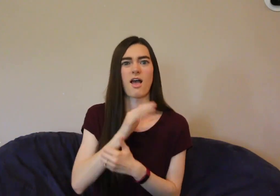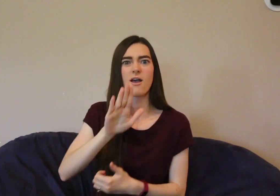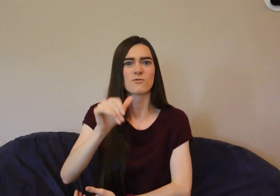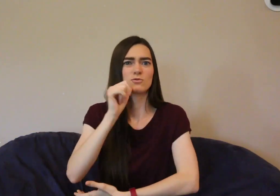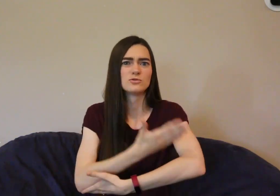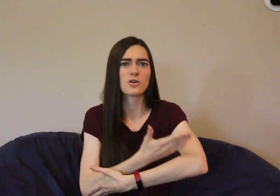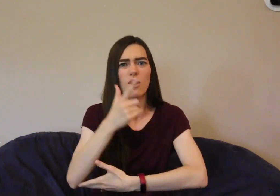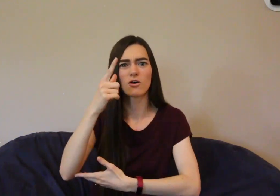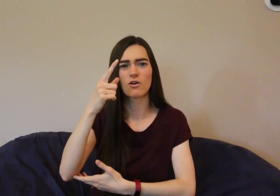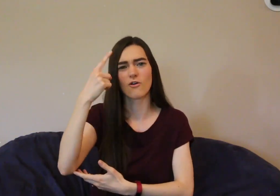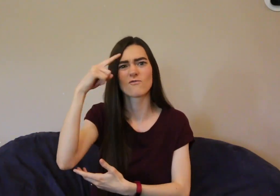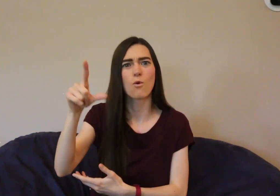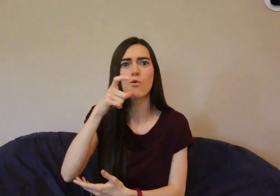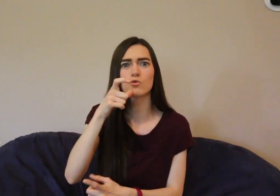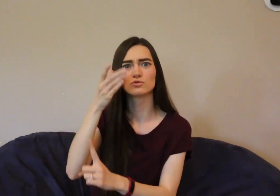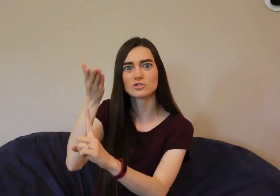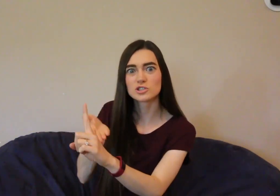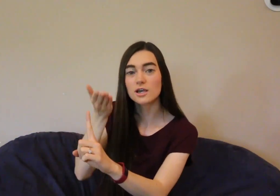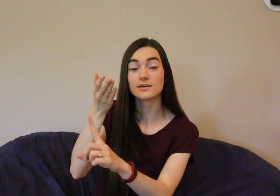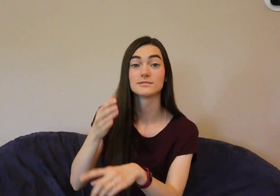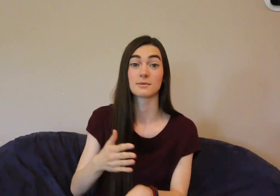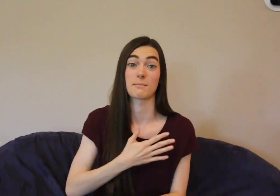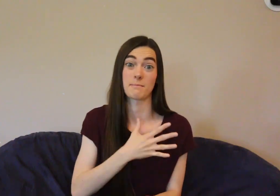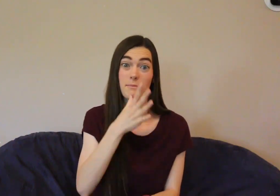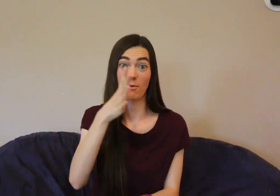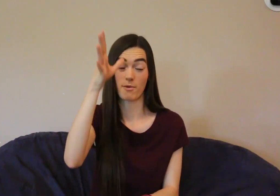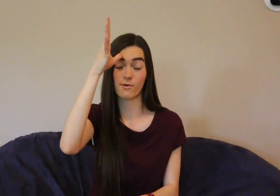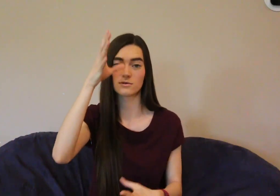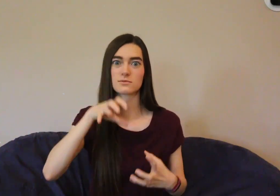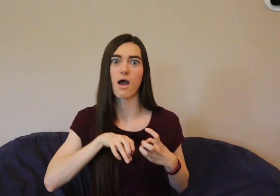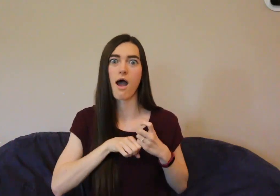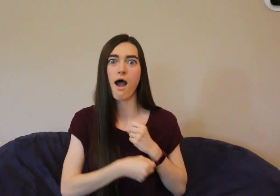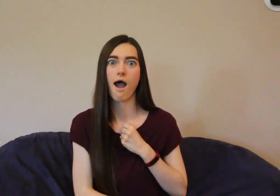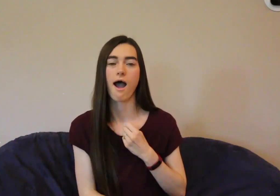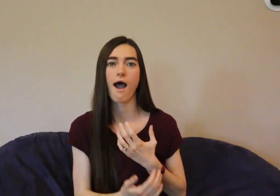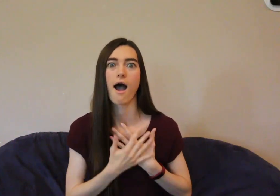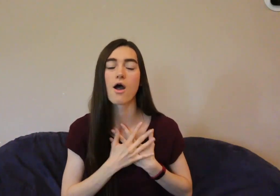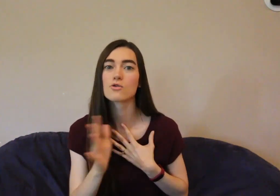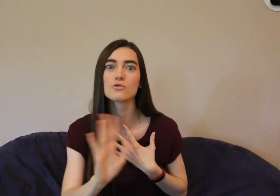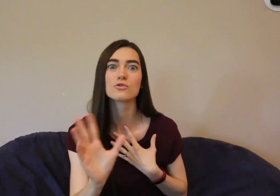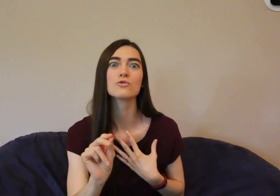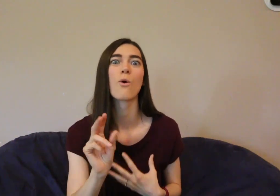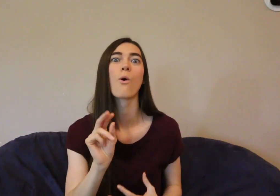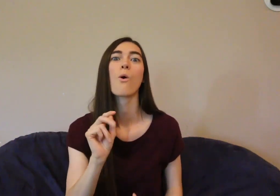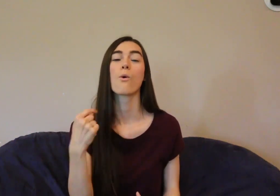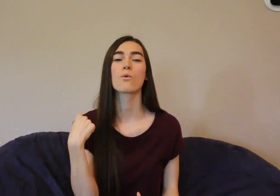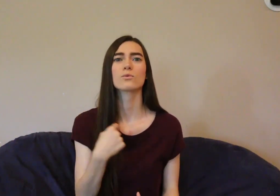you don't love your daughter for who she is." My parents were torn and devastated.